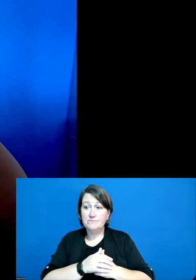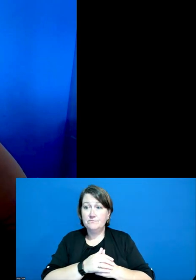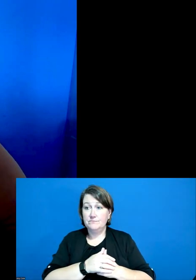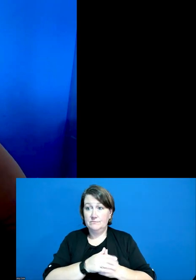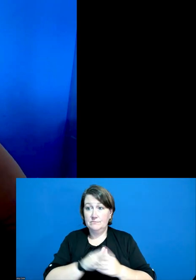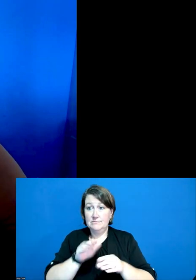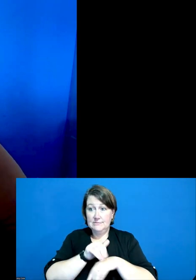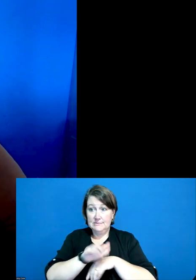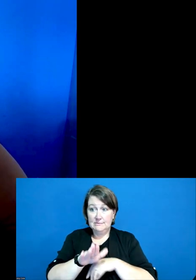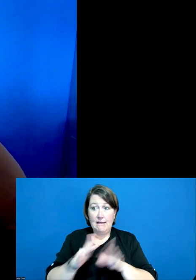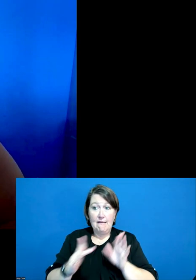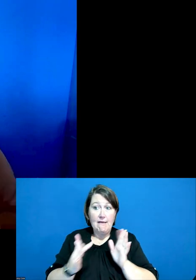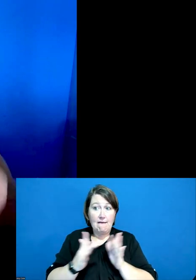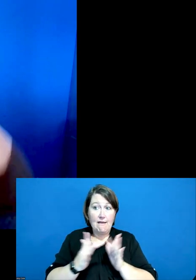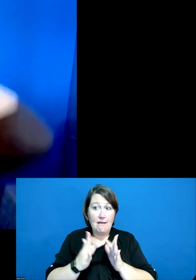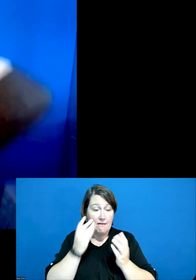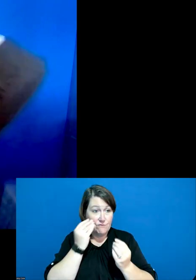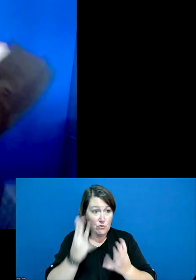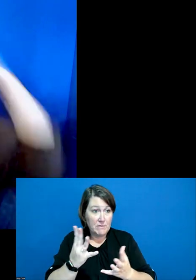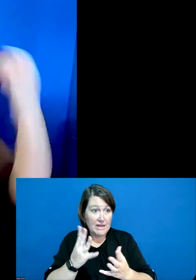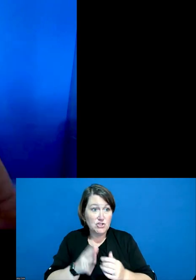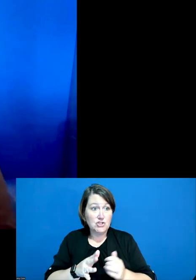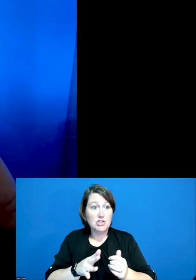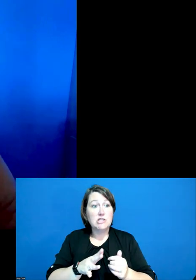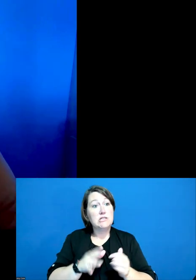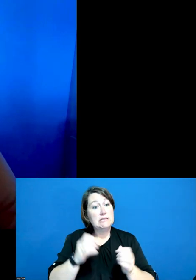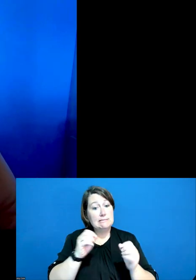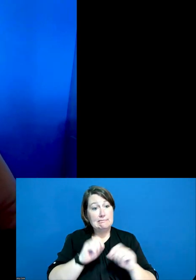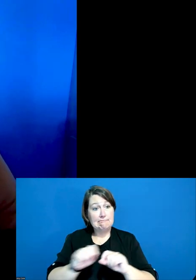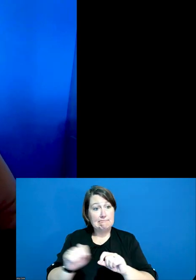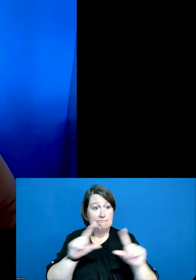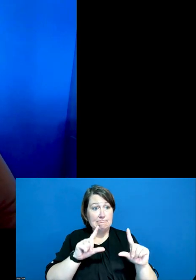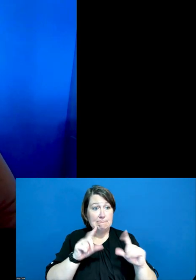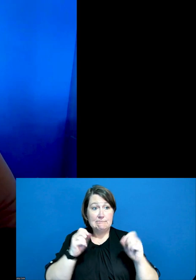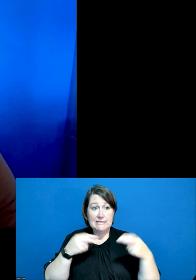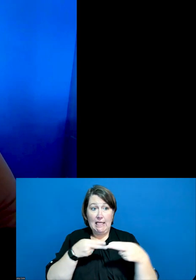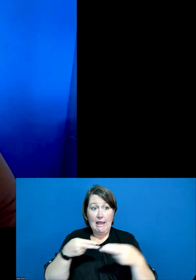the contact information in the slides. And thank you all for being here.